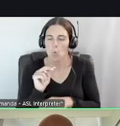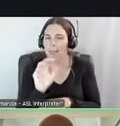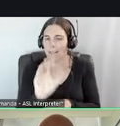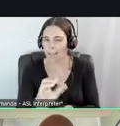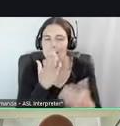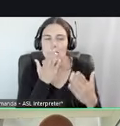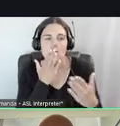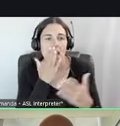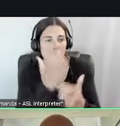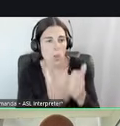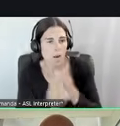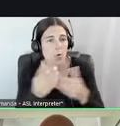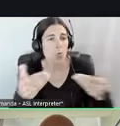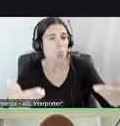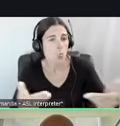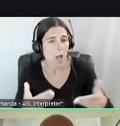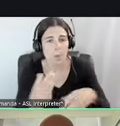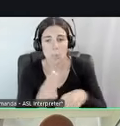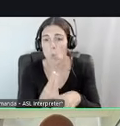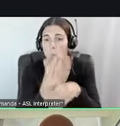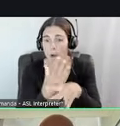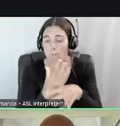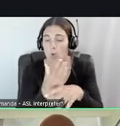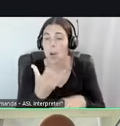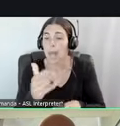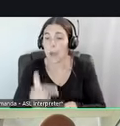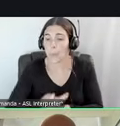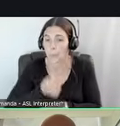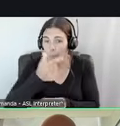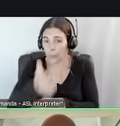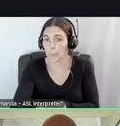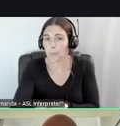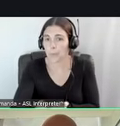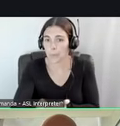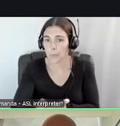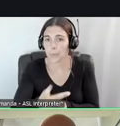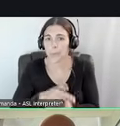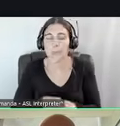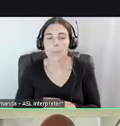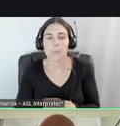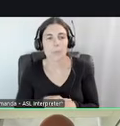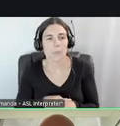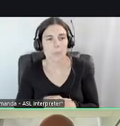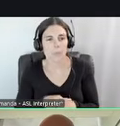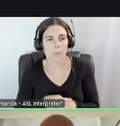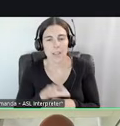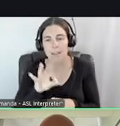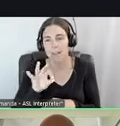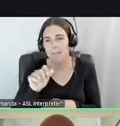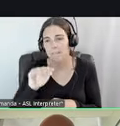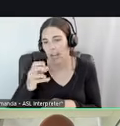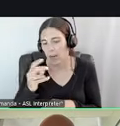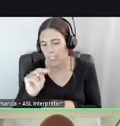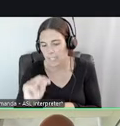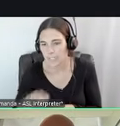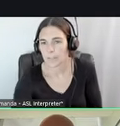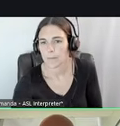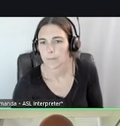everyone. and welcome to the webinar and I'll turn things over uh back to uh to deputy serrington.